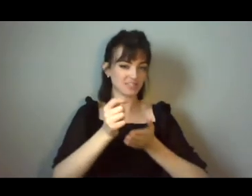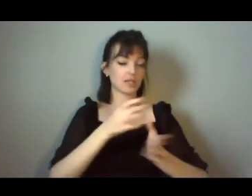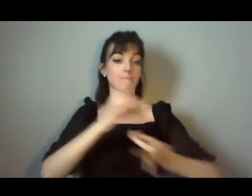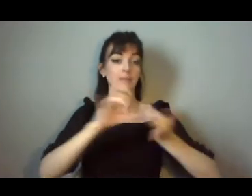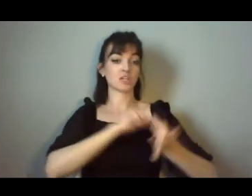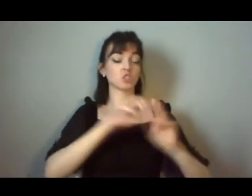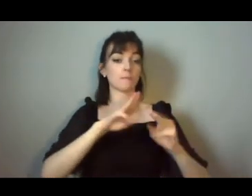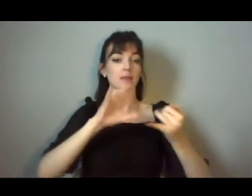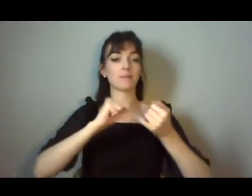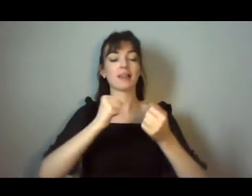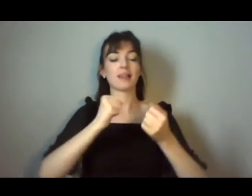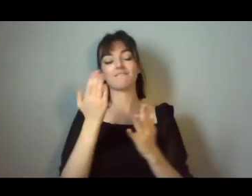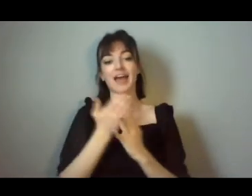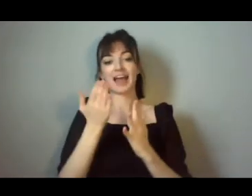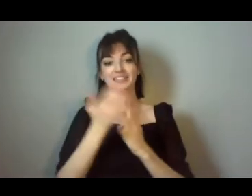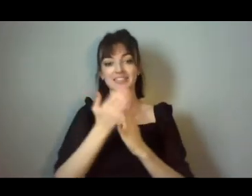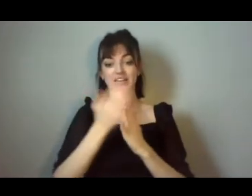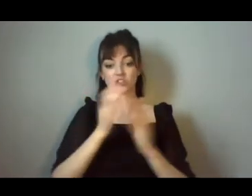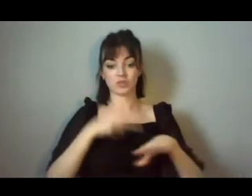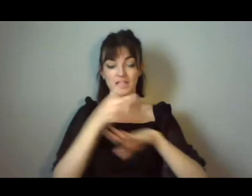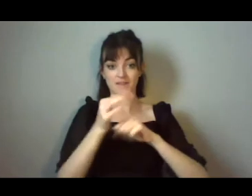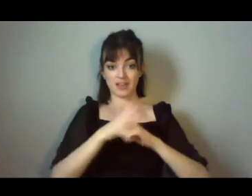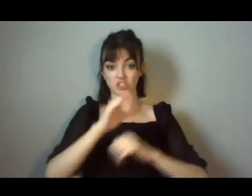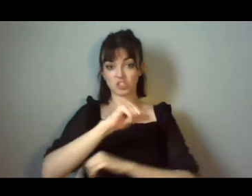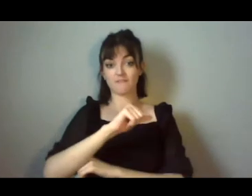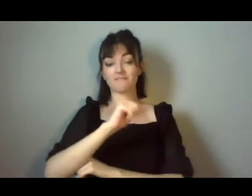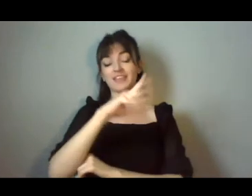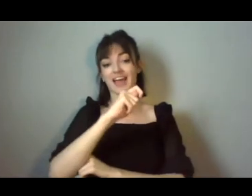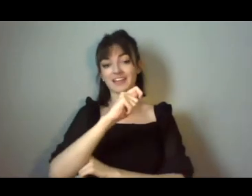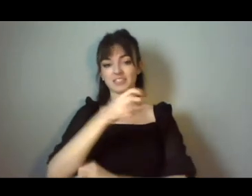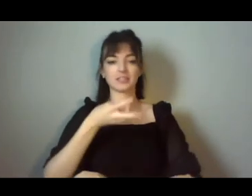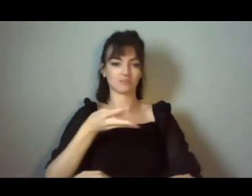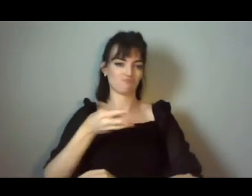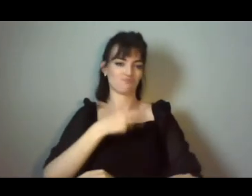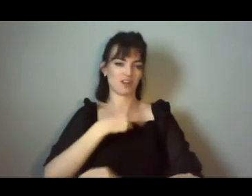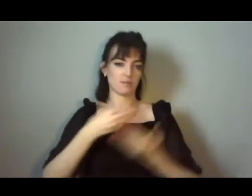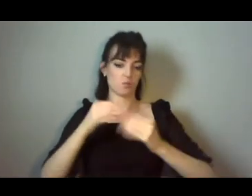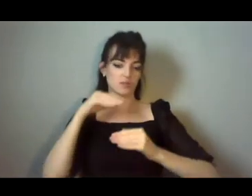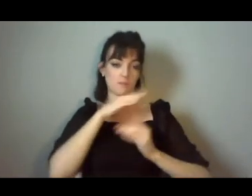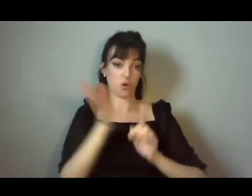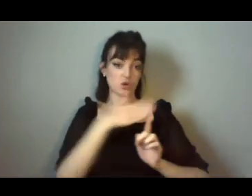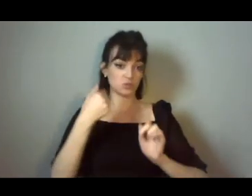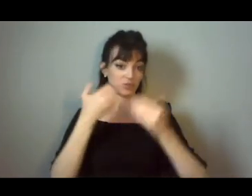the provisions of the act. That would really be the main things that we are now considering into